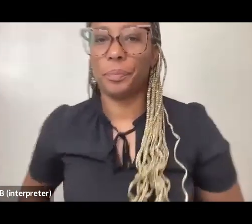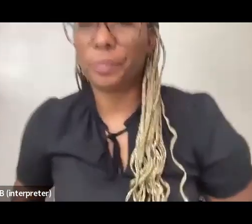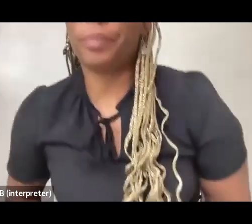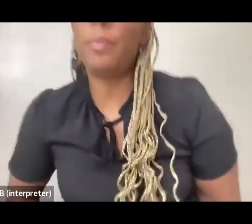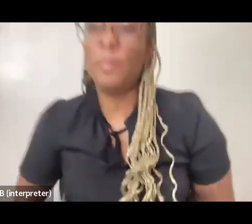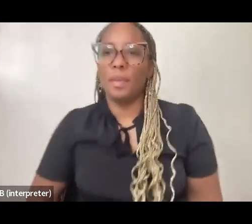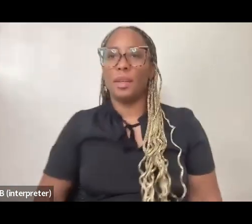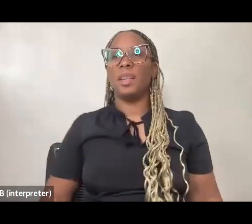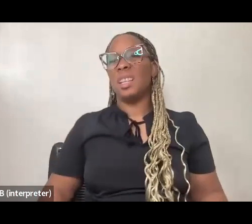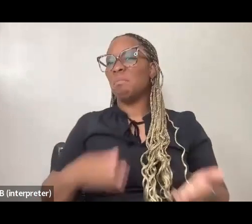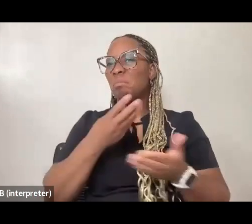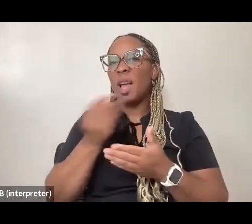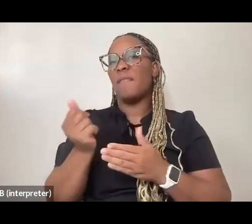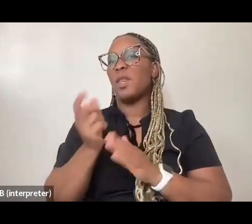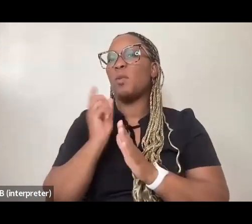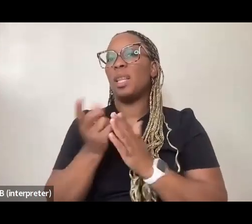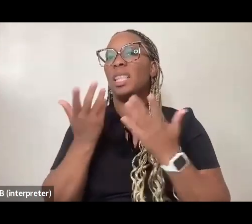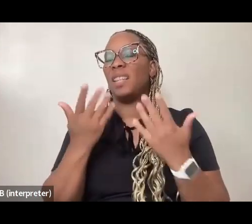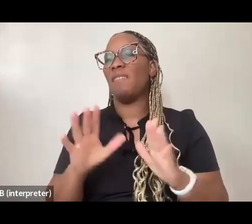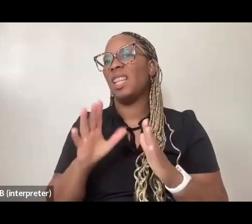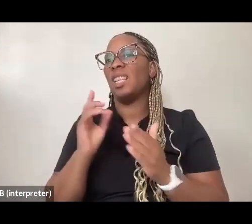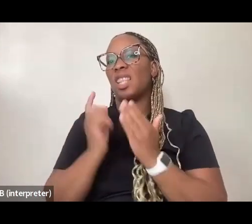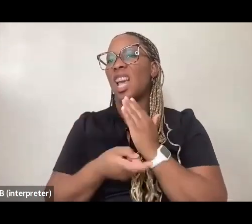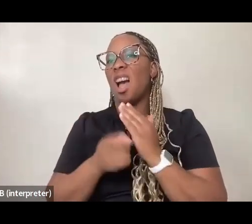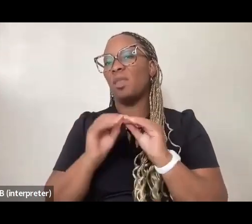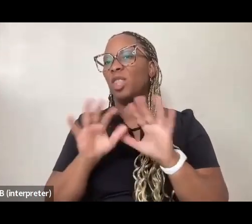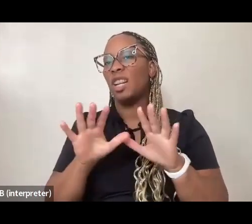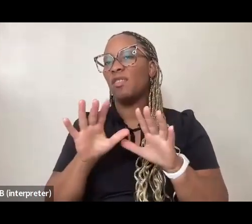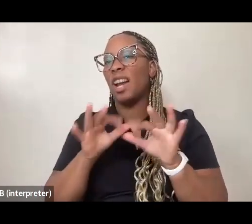the auto generated captions. Once they are finished, you will